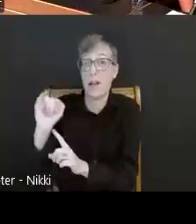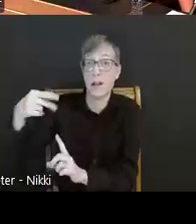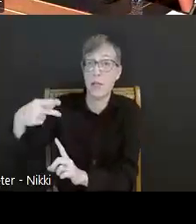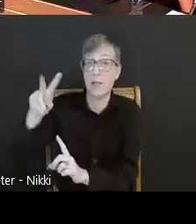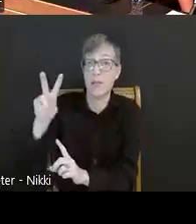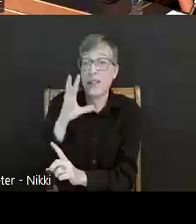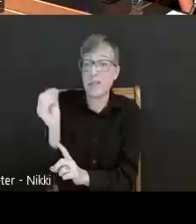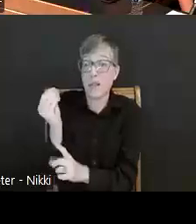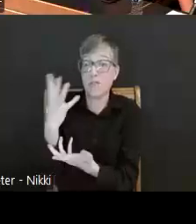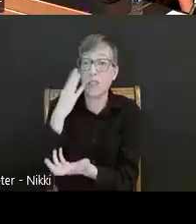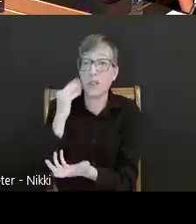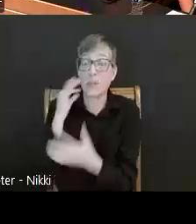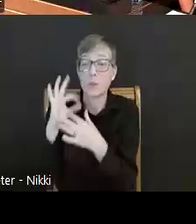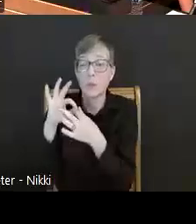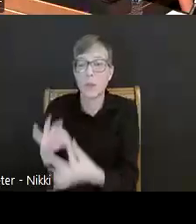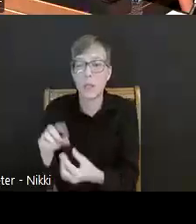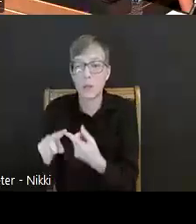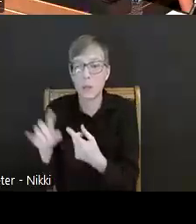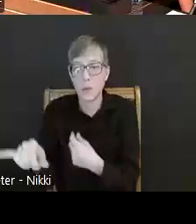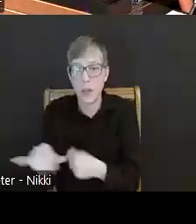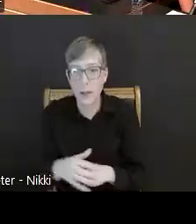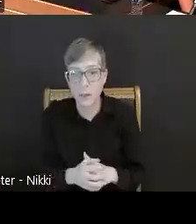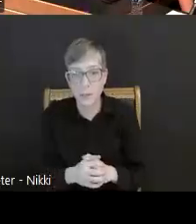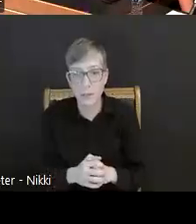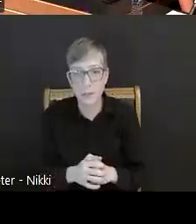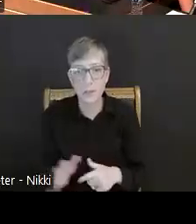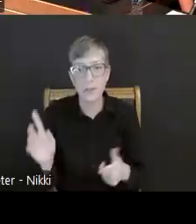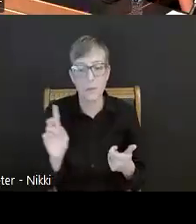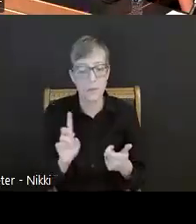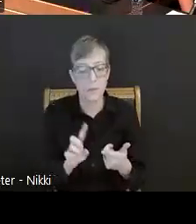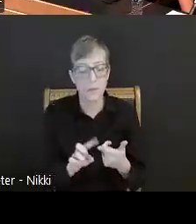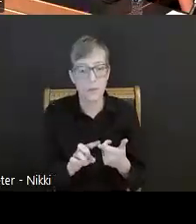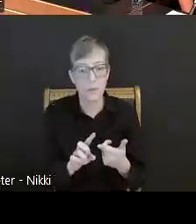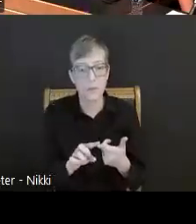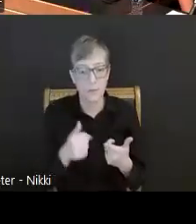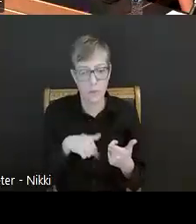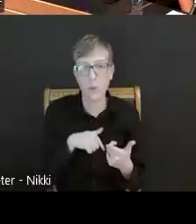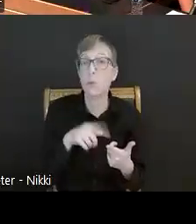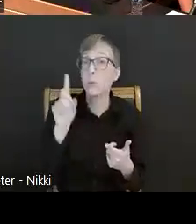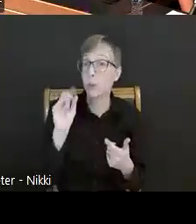intimate partner violence um and so to that end we offer um trainings to different departments in